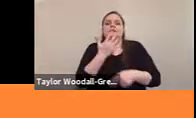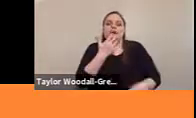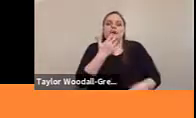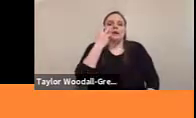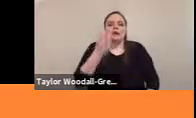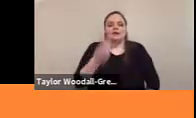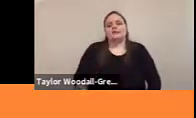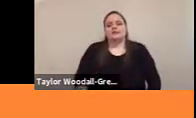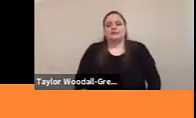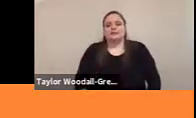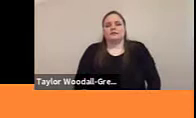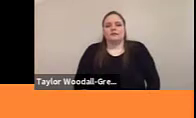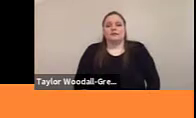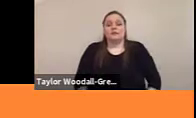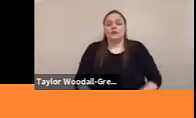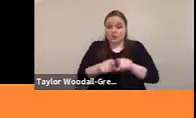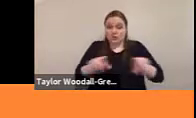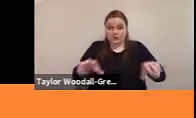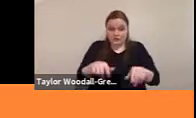You can also do the same thing in Adobe Photoshop.